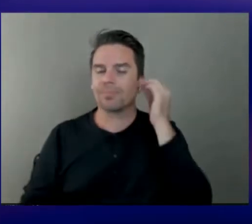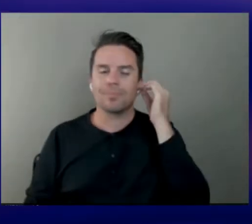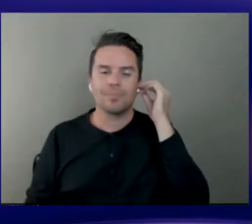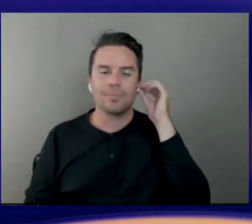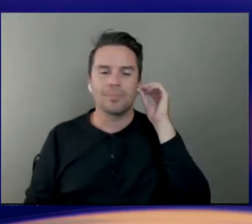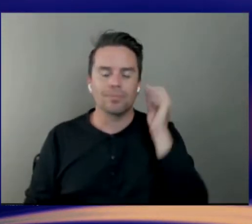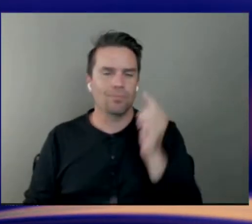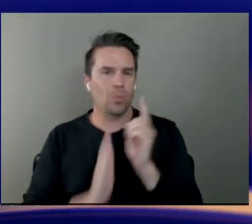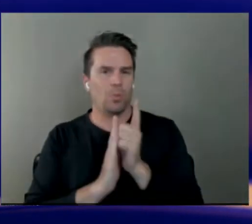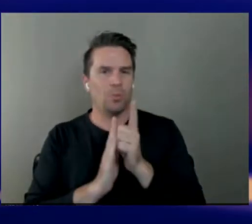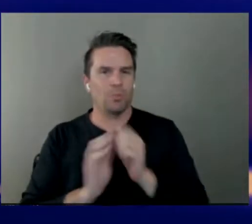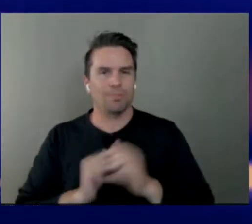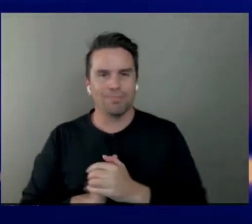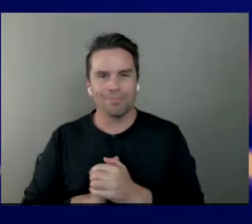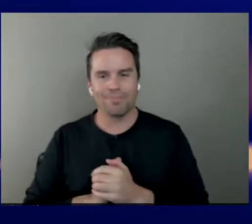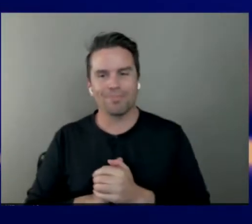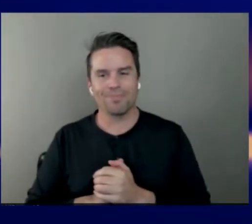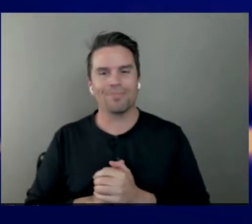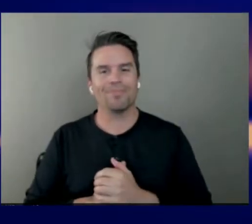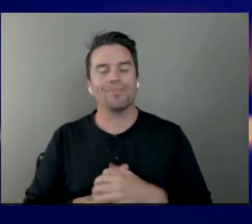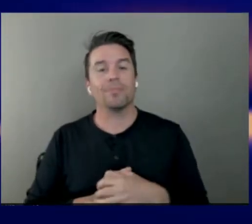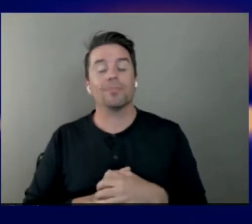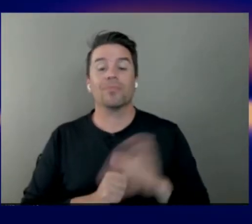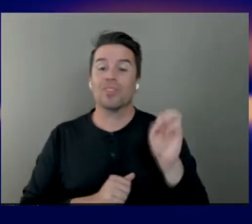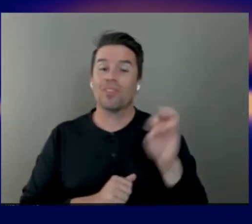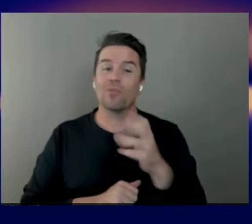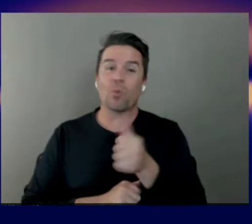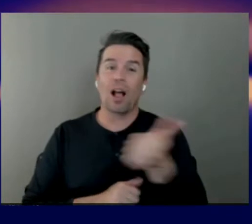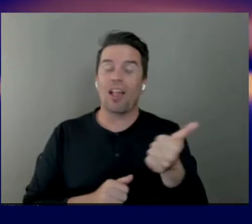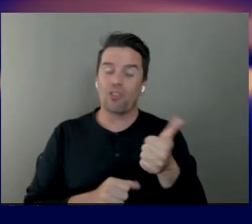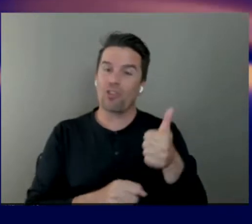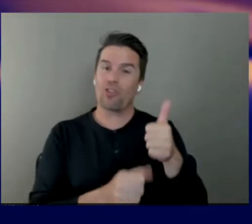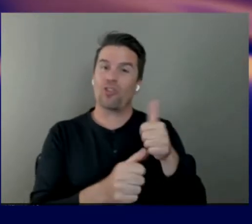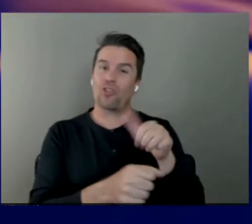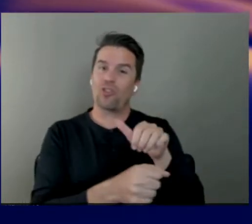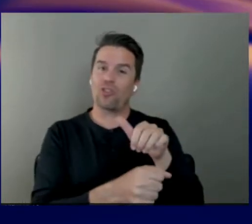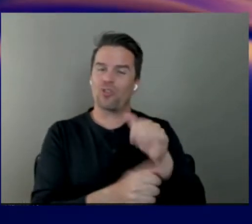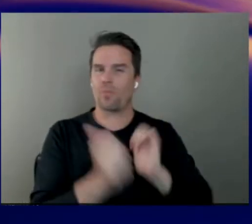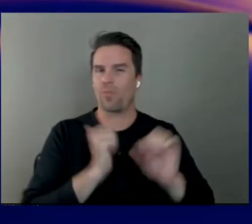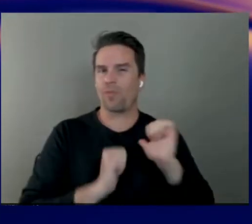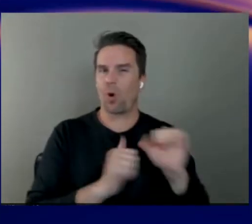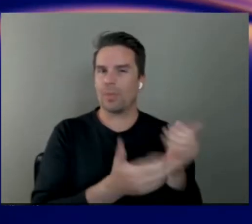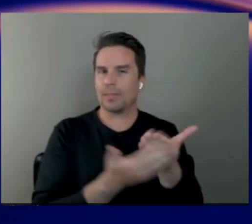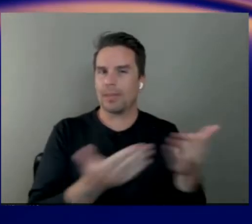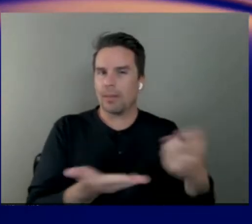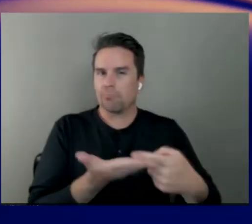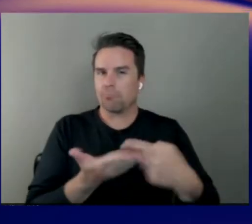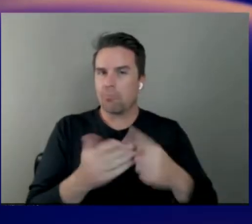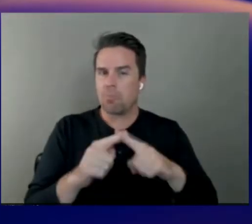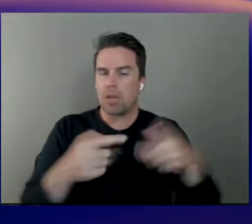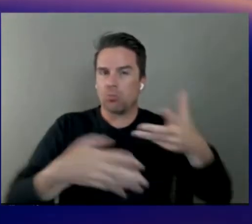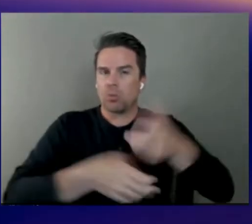then there are a couple of other areas and performance to talk about what I would say to summarize with, with nitro system. It really is, it's hypervisor.